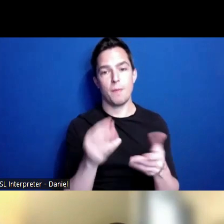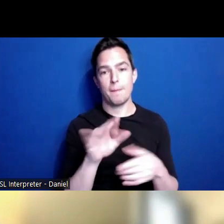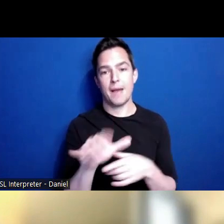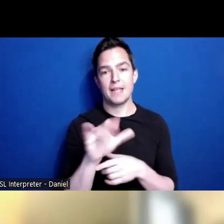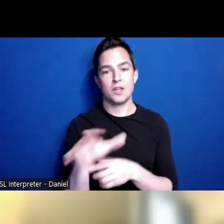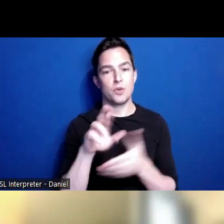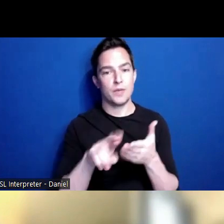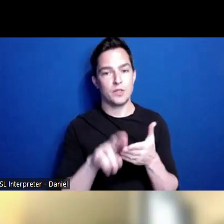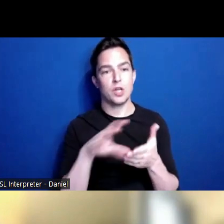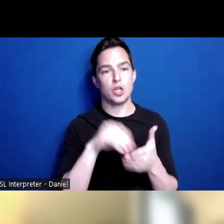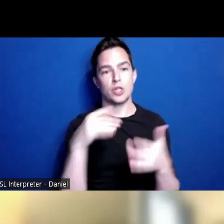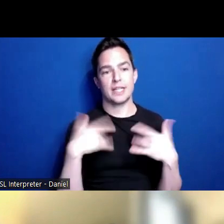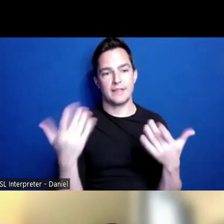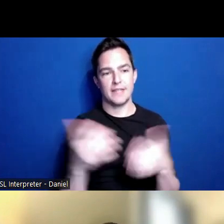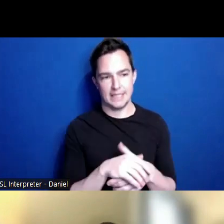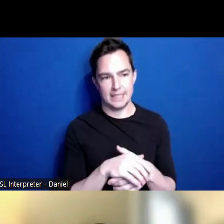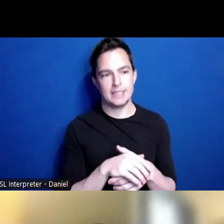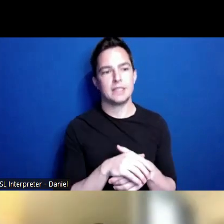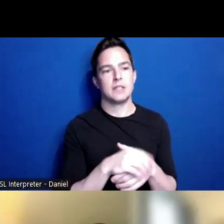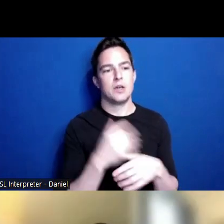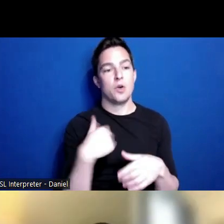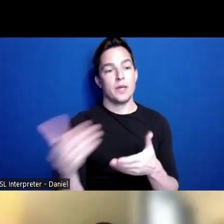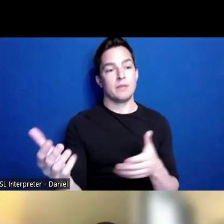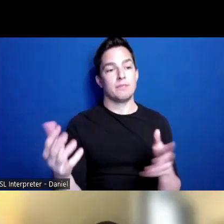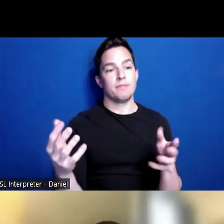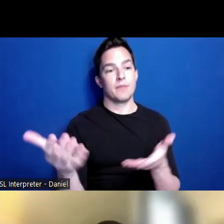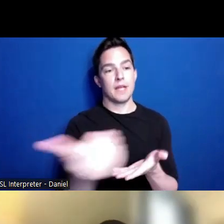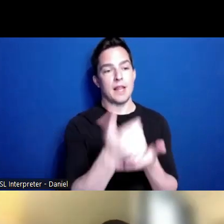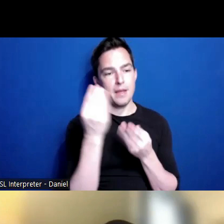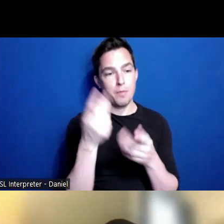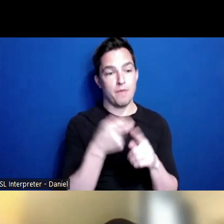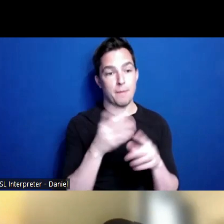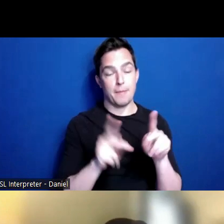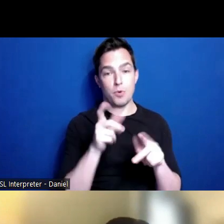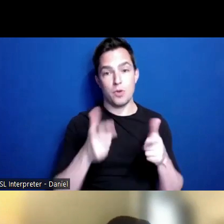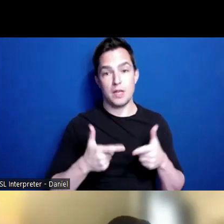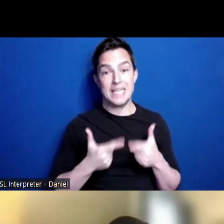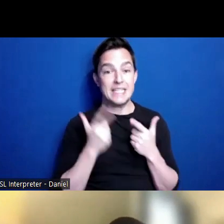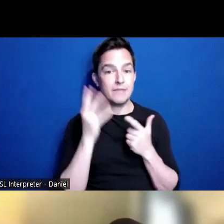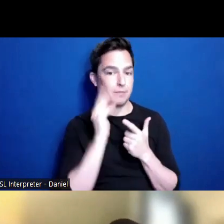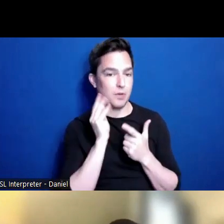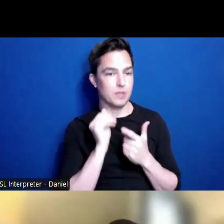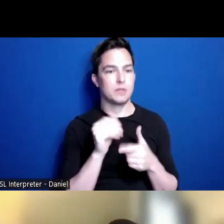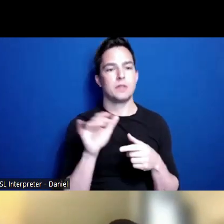learning activities. We have gathered input from people who lived with experience including youth,